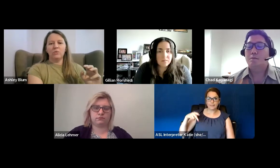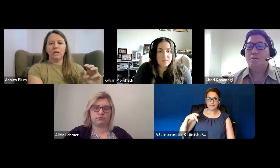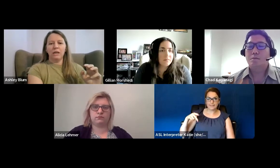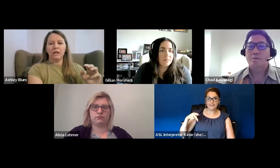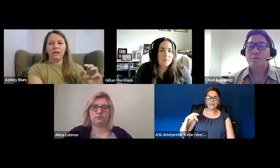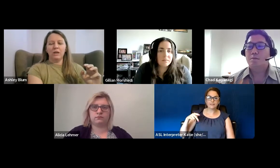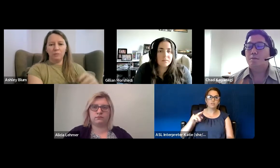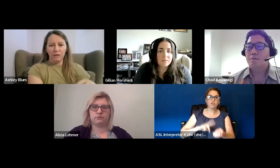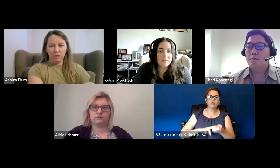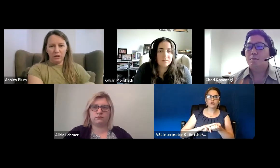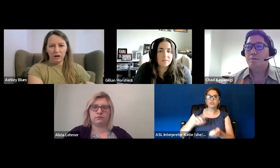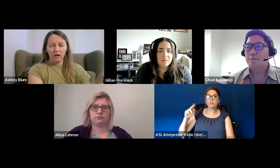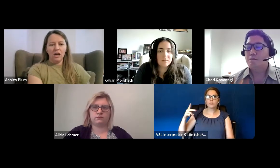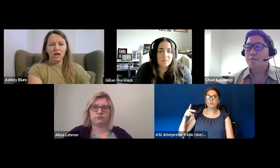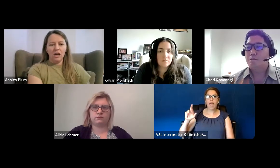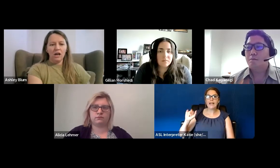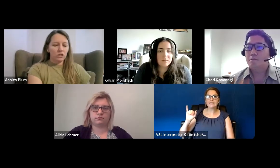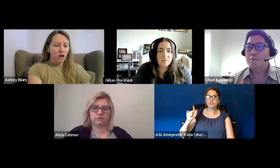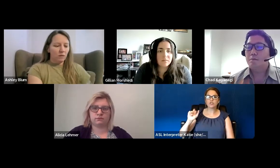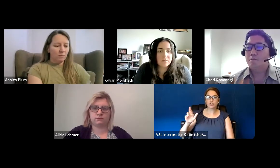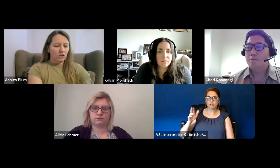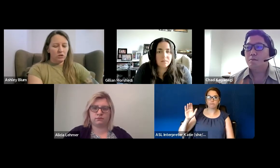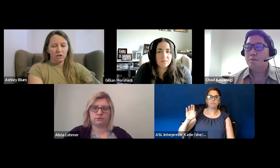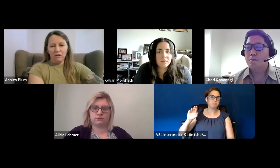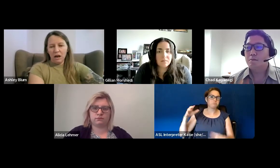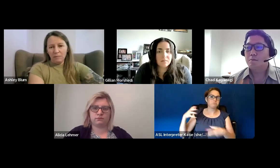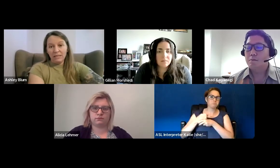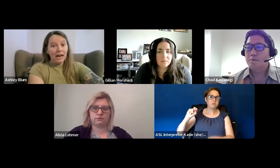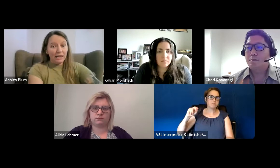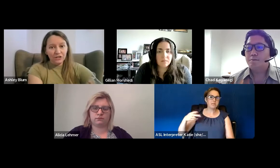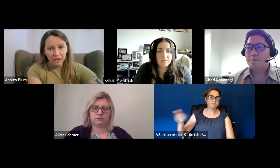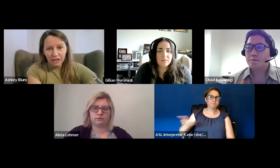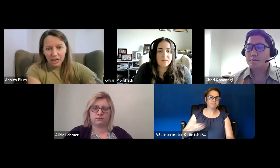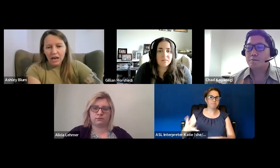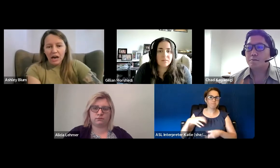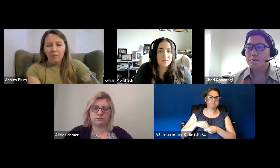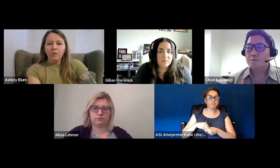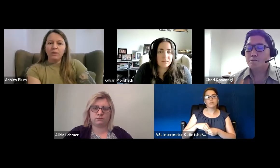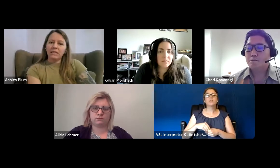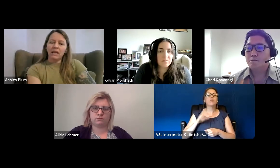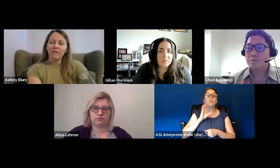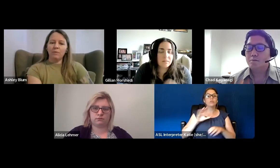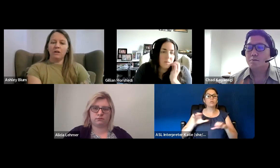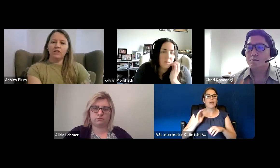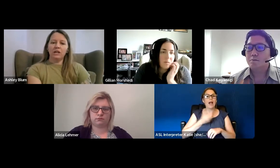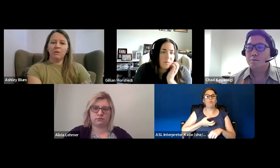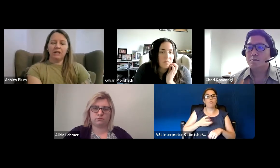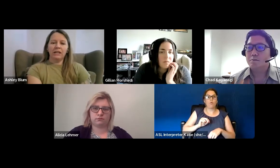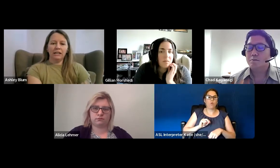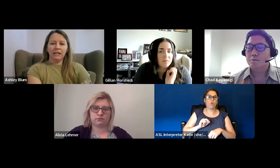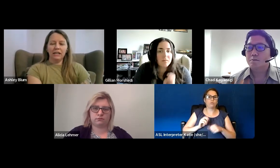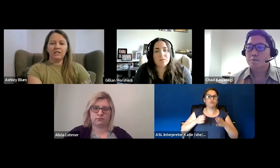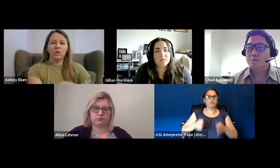so we will be doing our own street psychiatry, but we still have a partnership with a clinic,